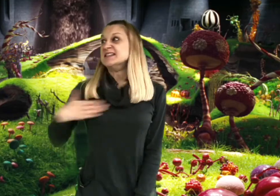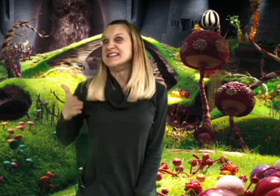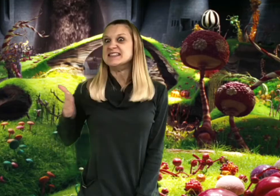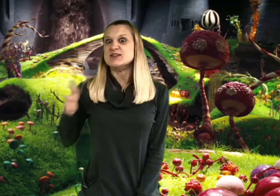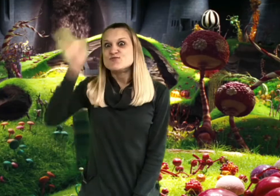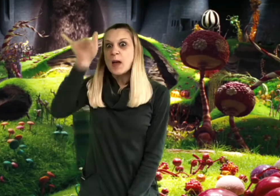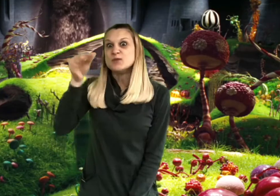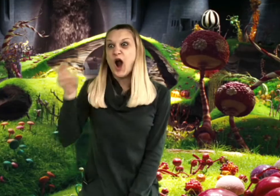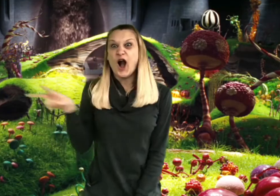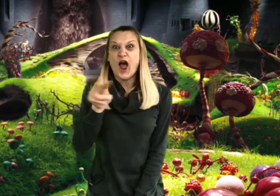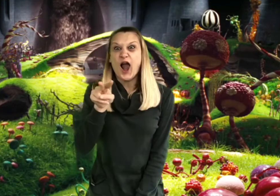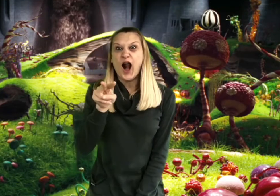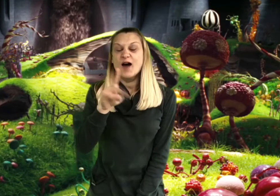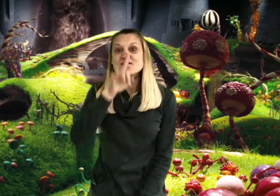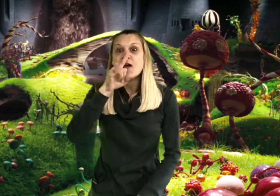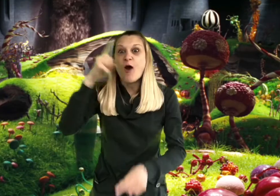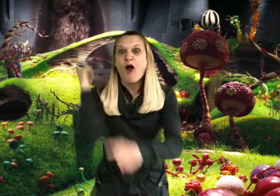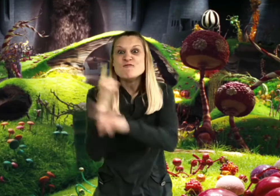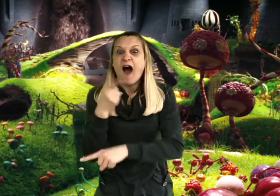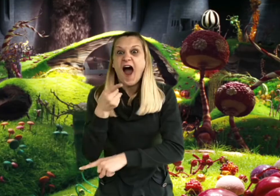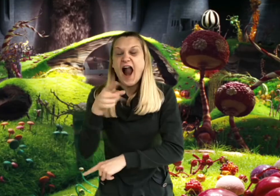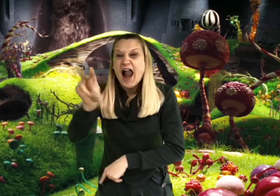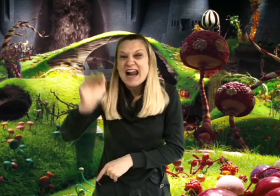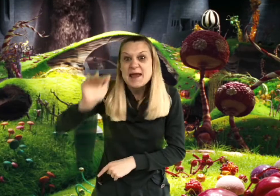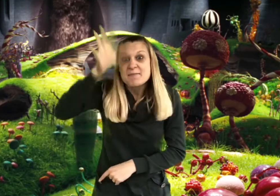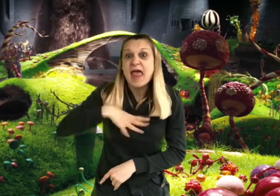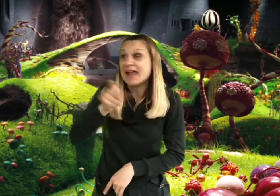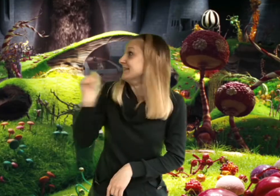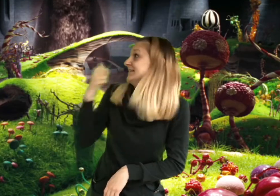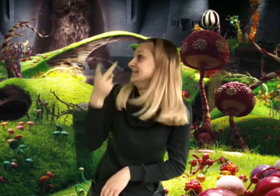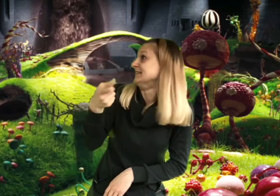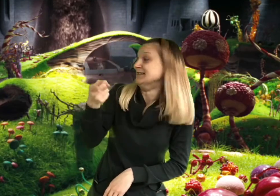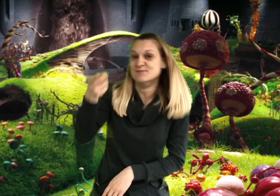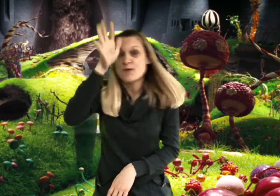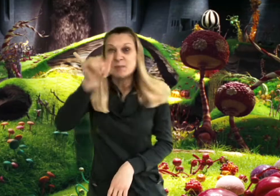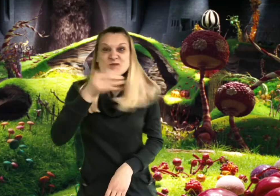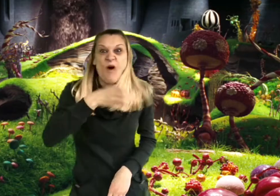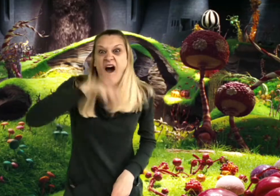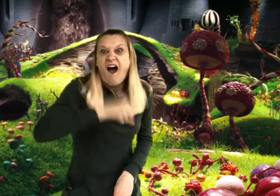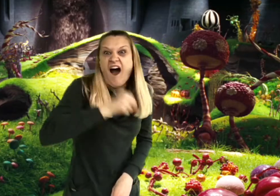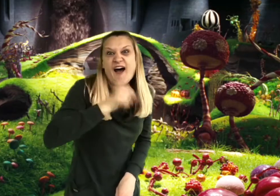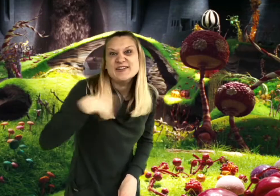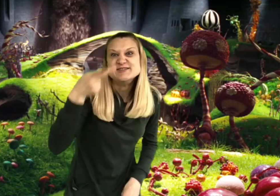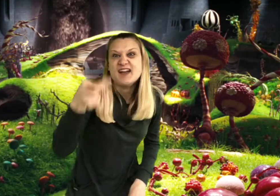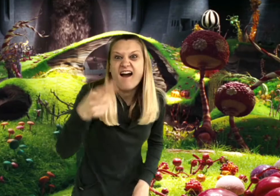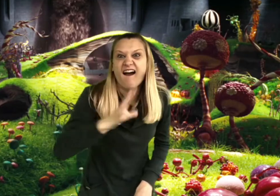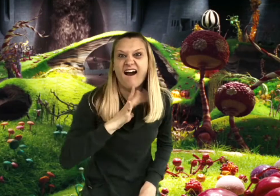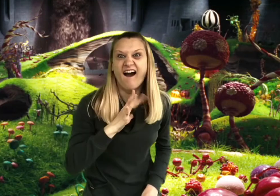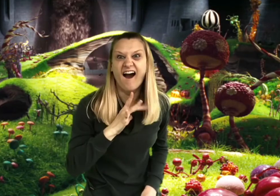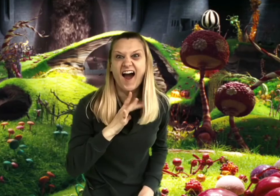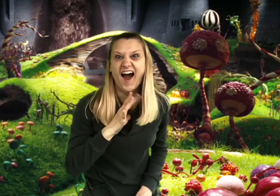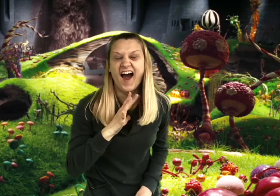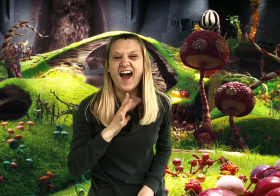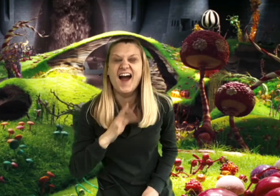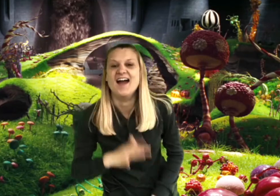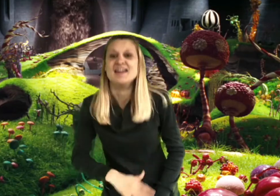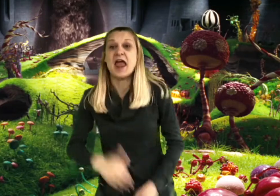"Look! Look at them! She’s right, Grandpa!" cried Charlie. "It is a little man! Can you see him?" "I see him, Charlie! Fascinating!" said Grandpa Joe excitedly.